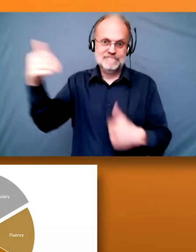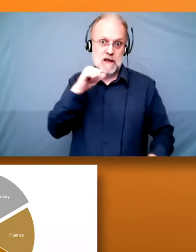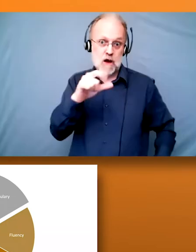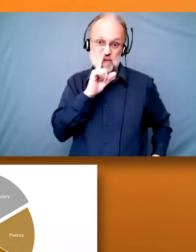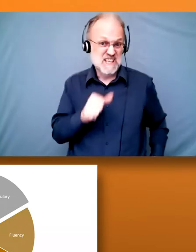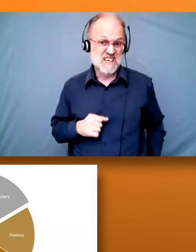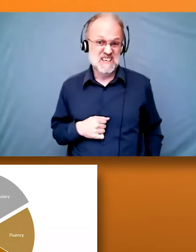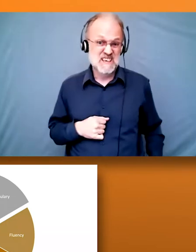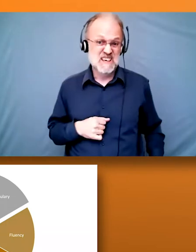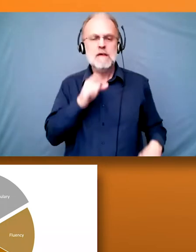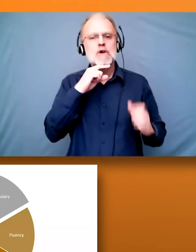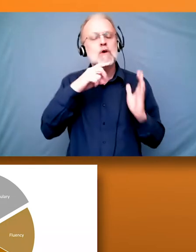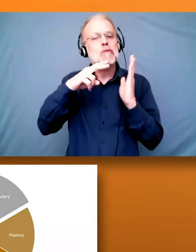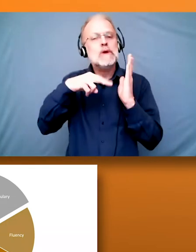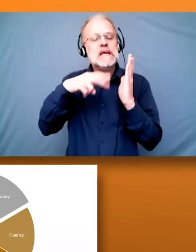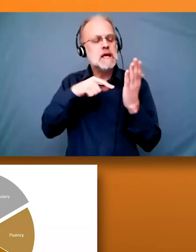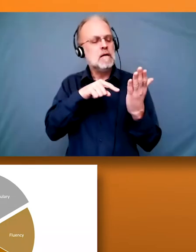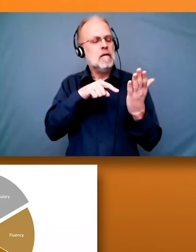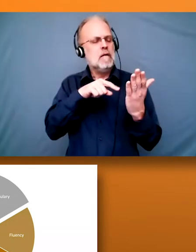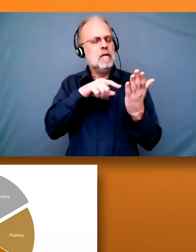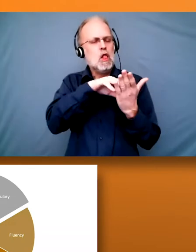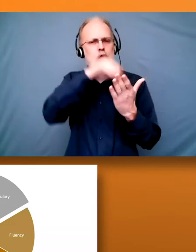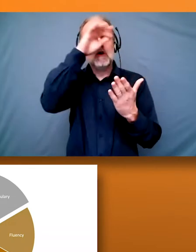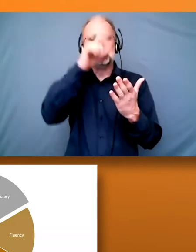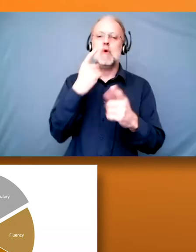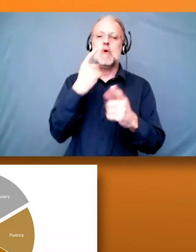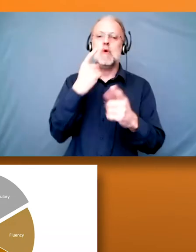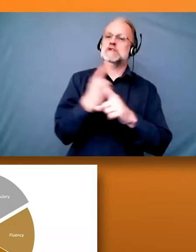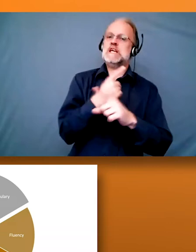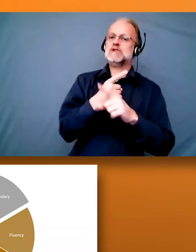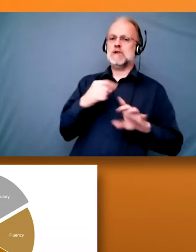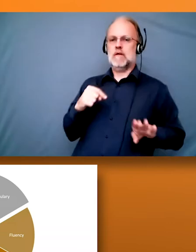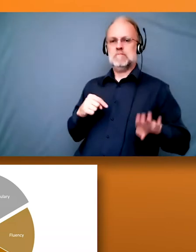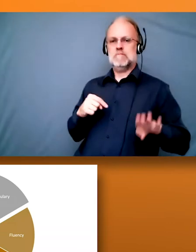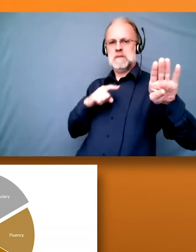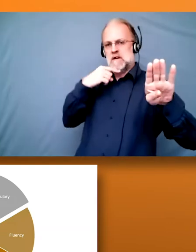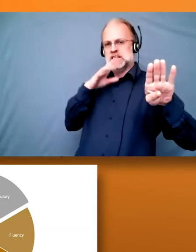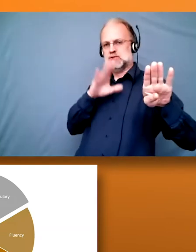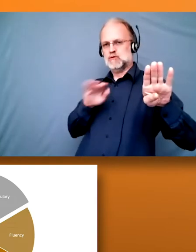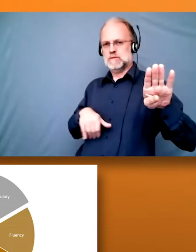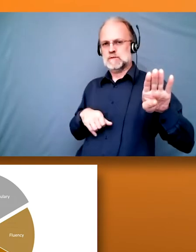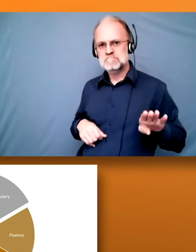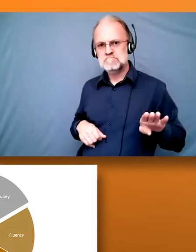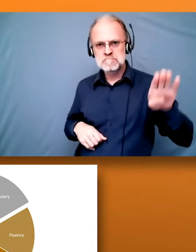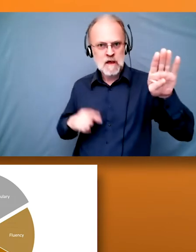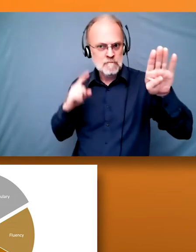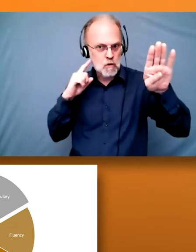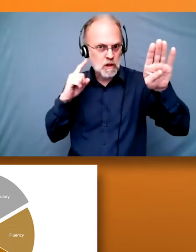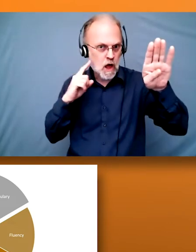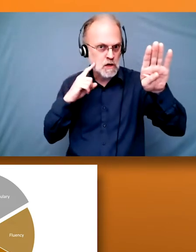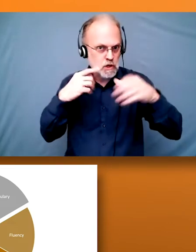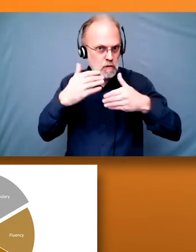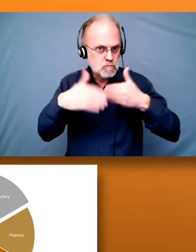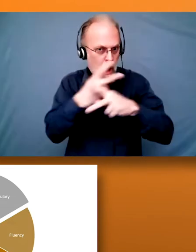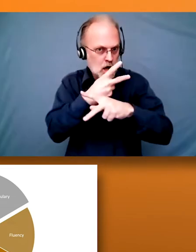because if you're--if you're learning to read on a typical trajectory, then your phonological processing skills